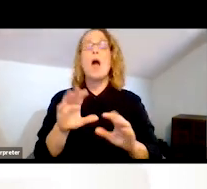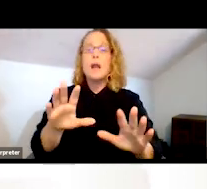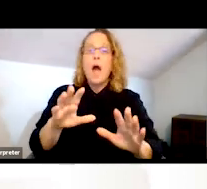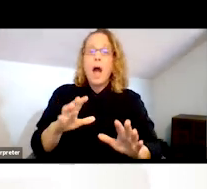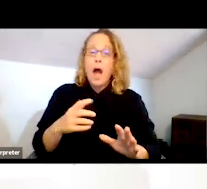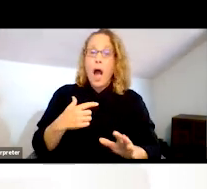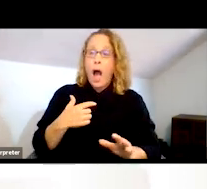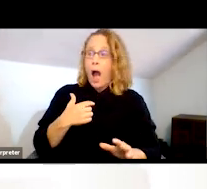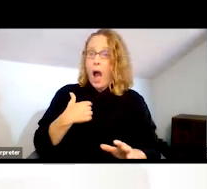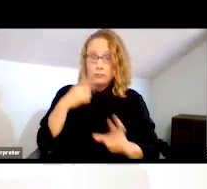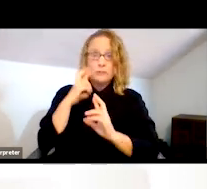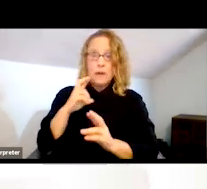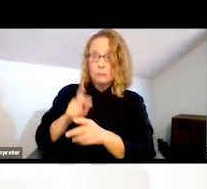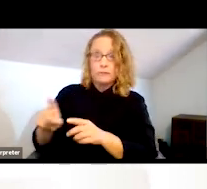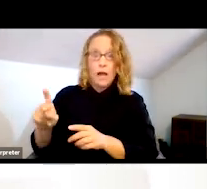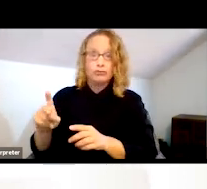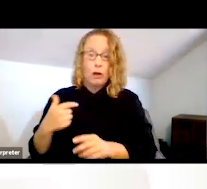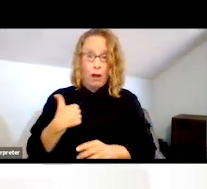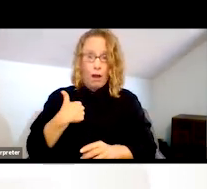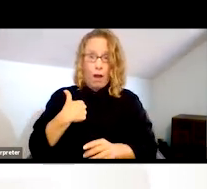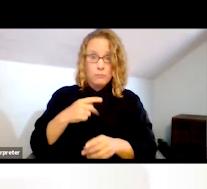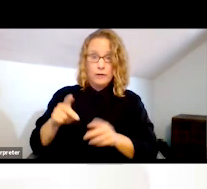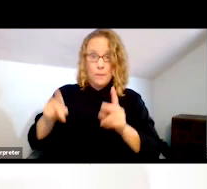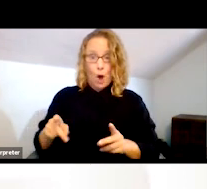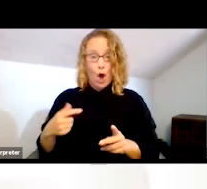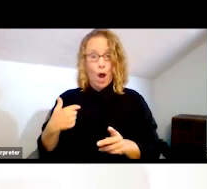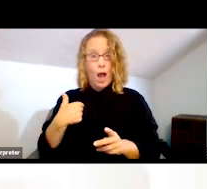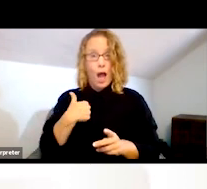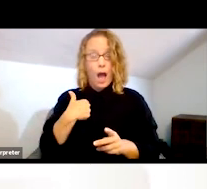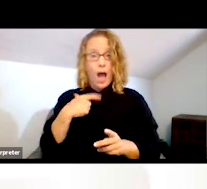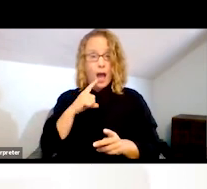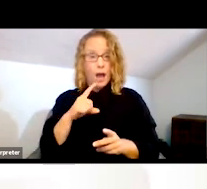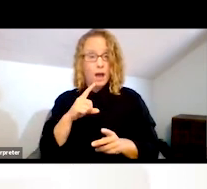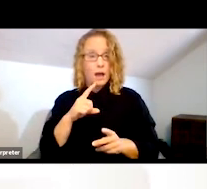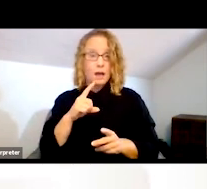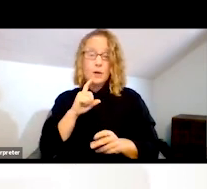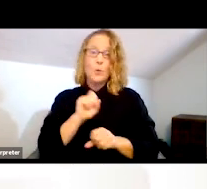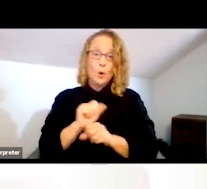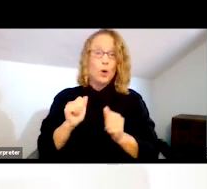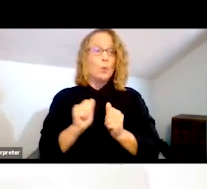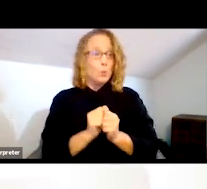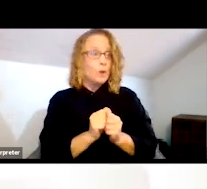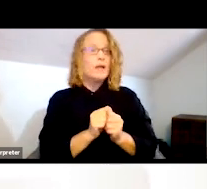how that would have worked out, because I truly feel like in my heart, I think that would have been a better approach for me.